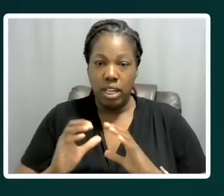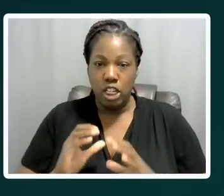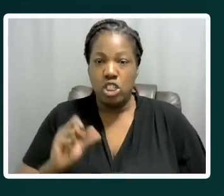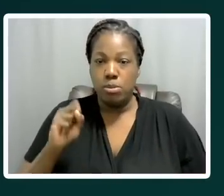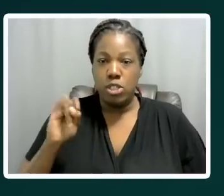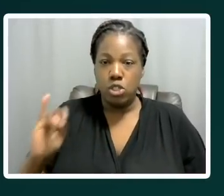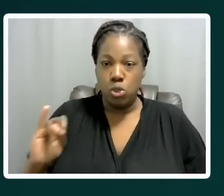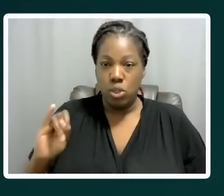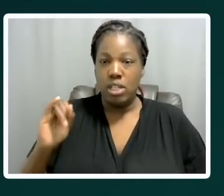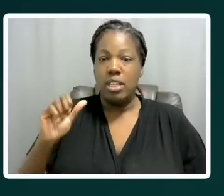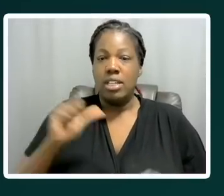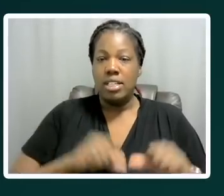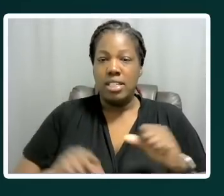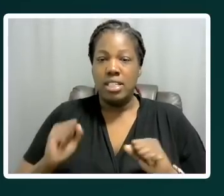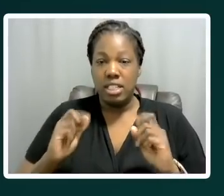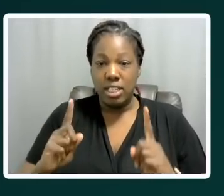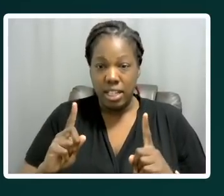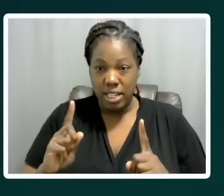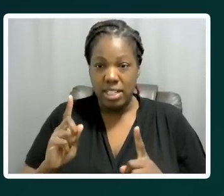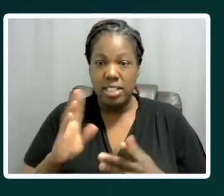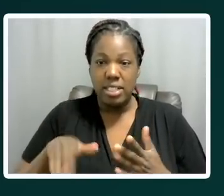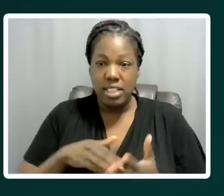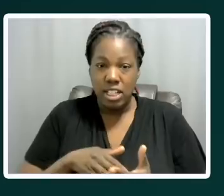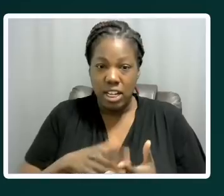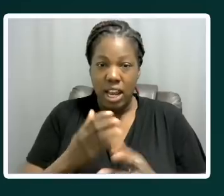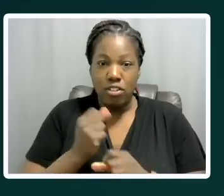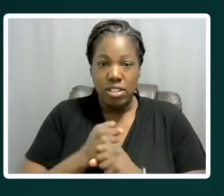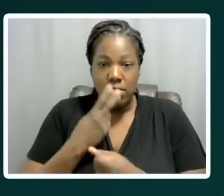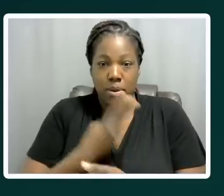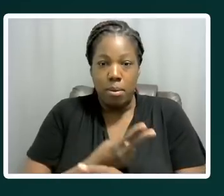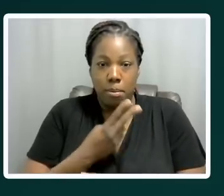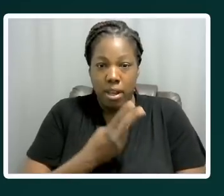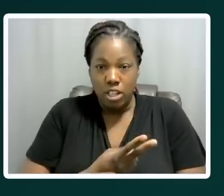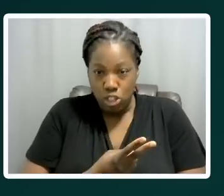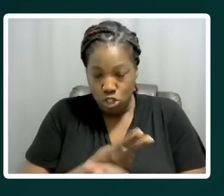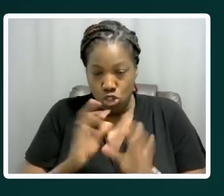after getting a graduate degree and working in healthcare for a number of years. After a number